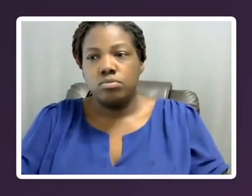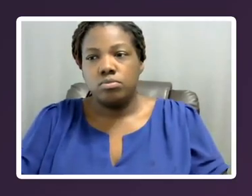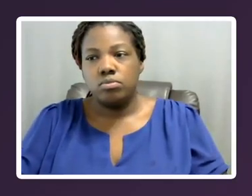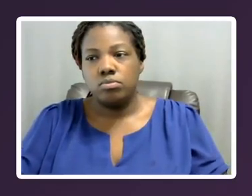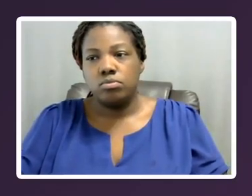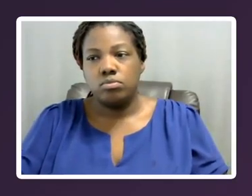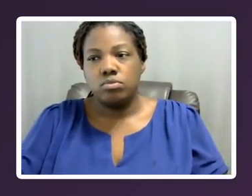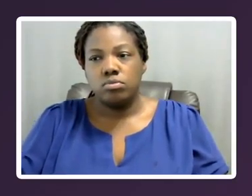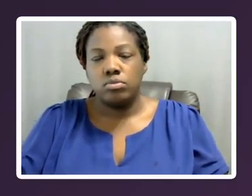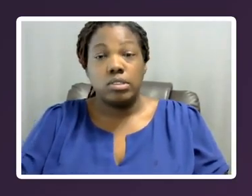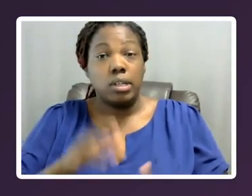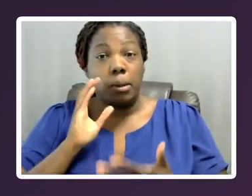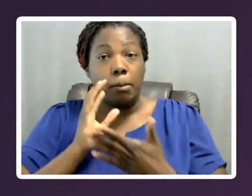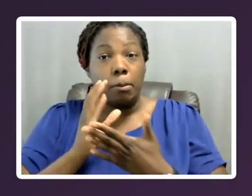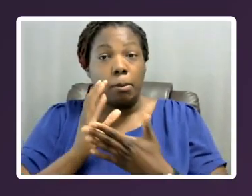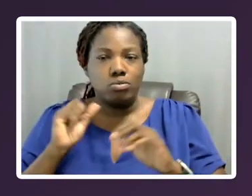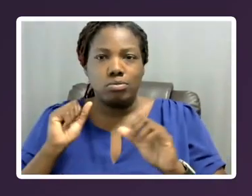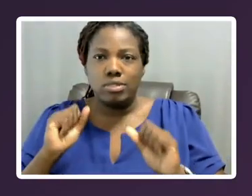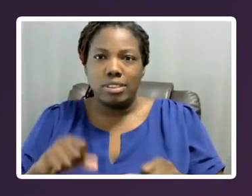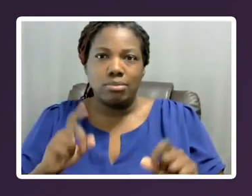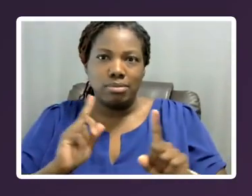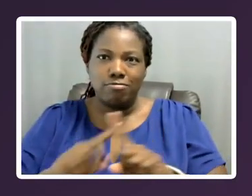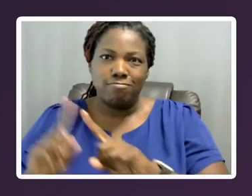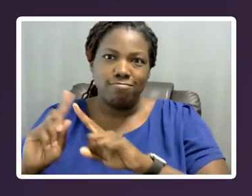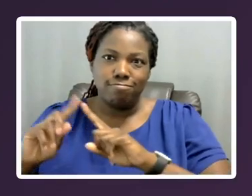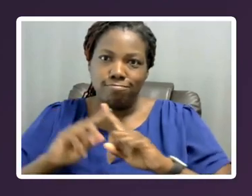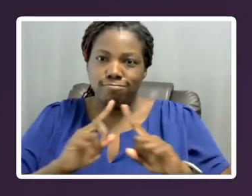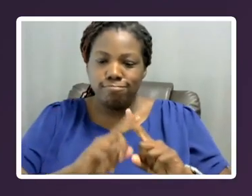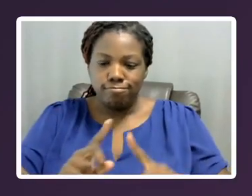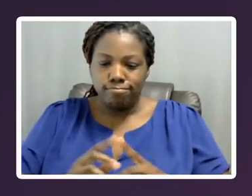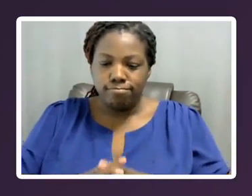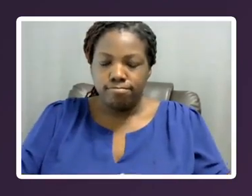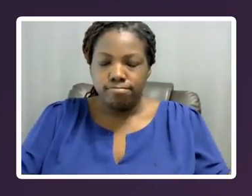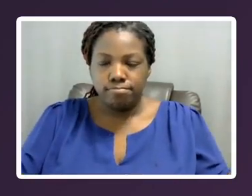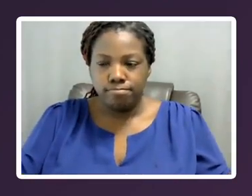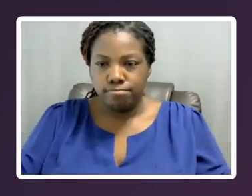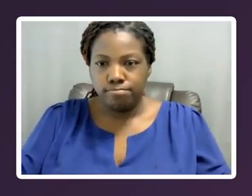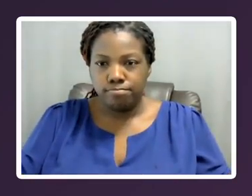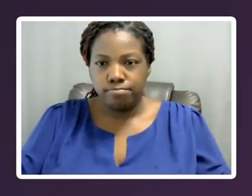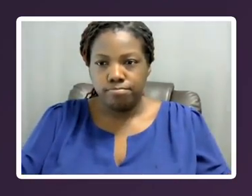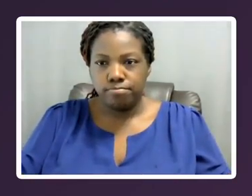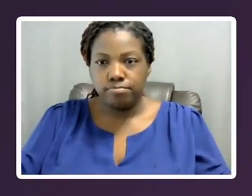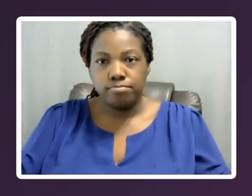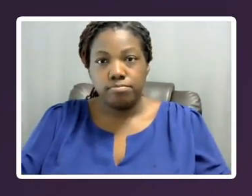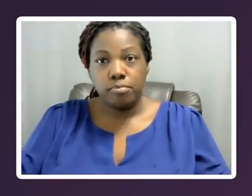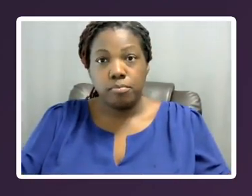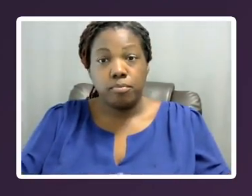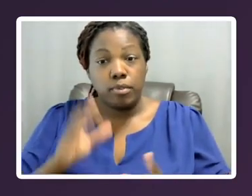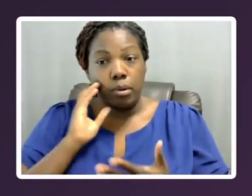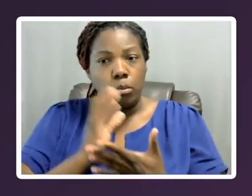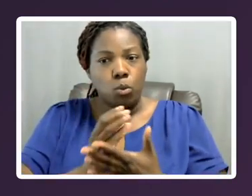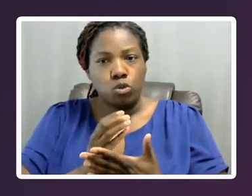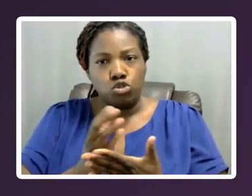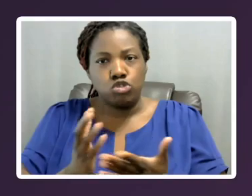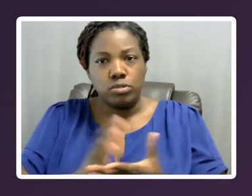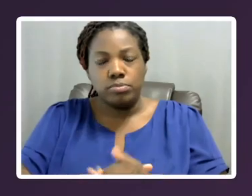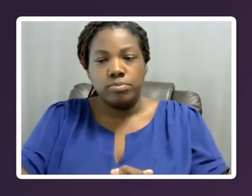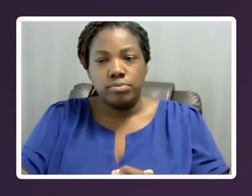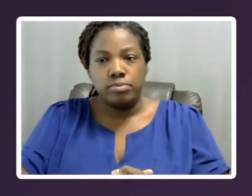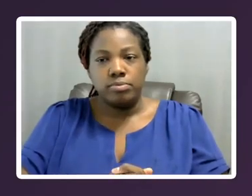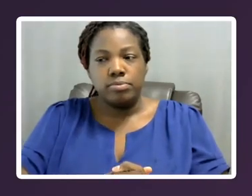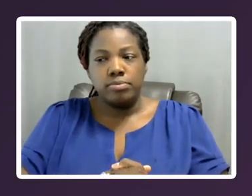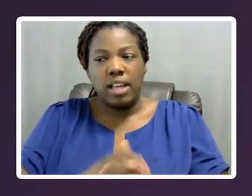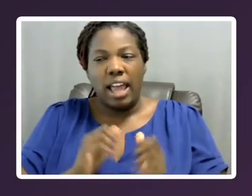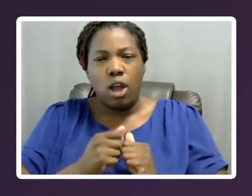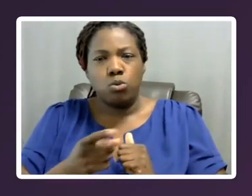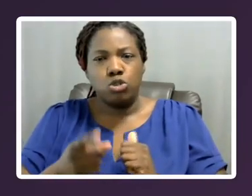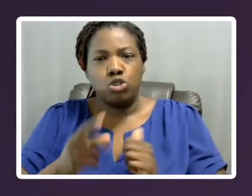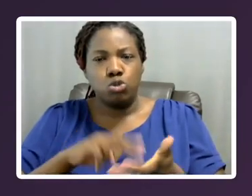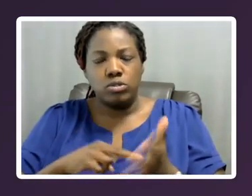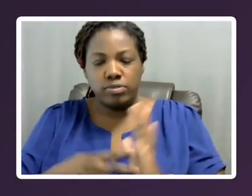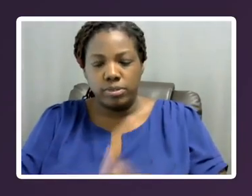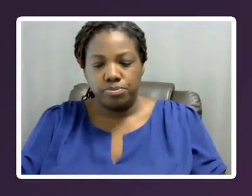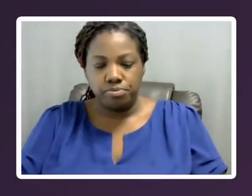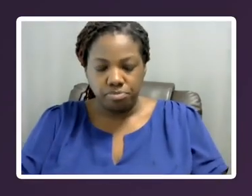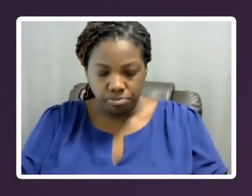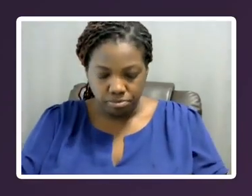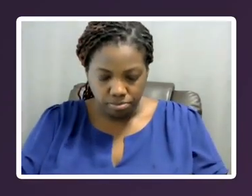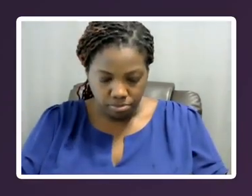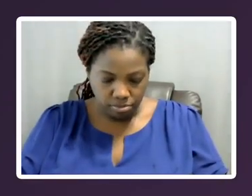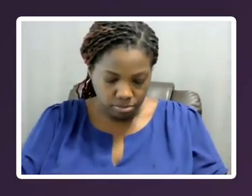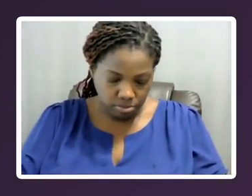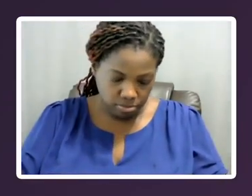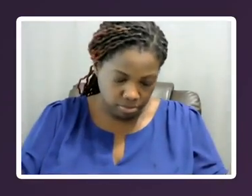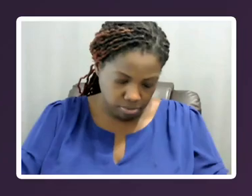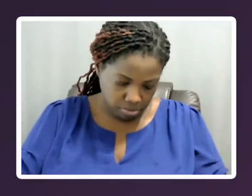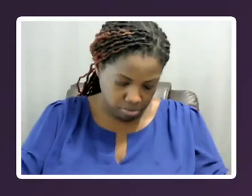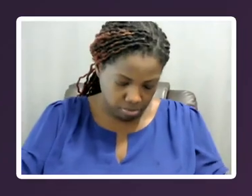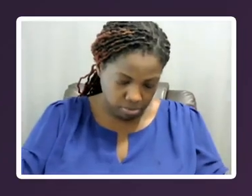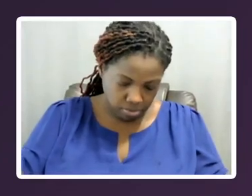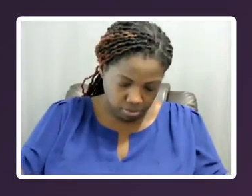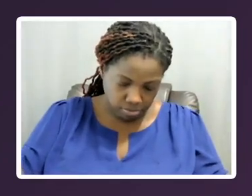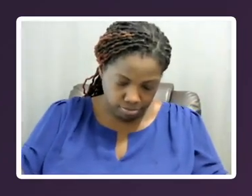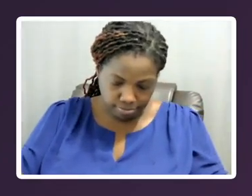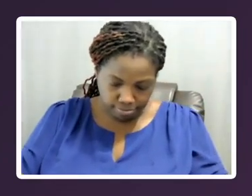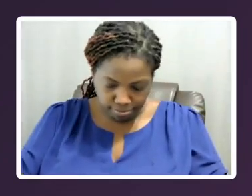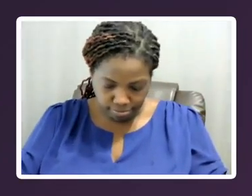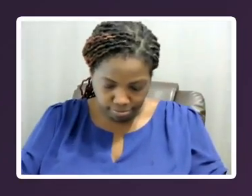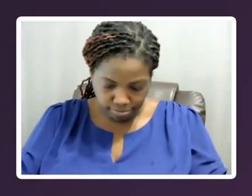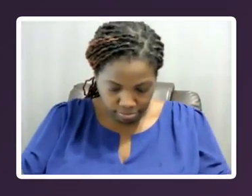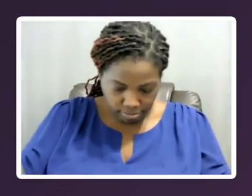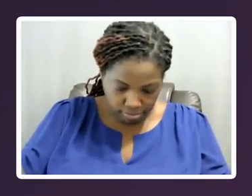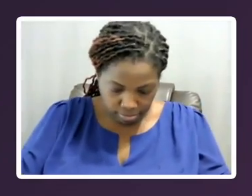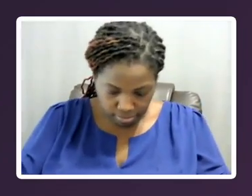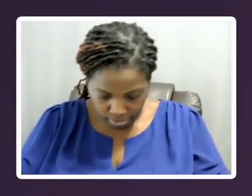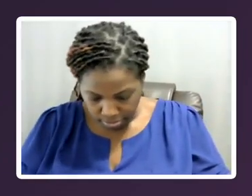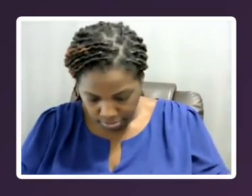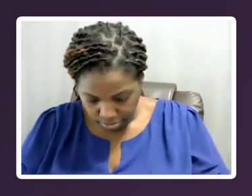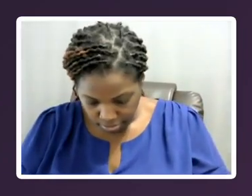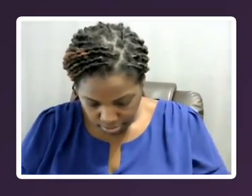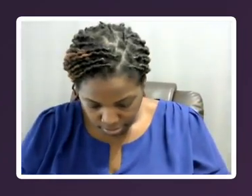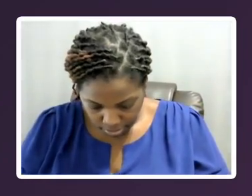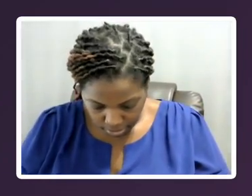can come in various forms. What is a portrait and how would you define it? All right. So we've got,